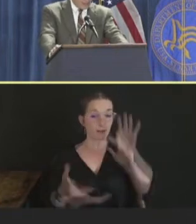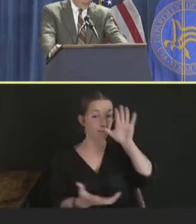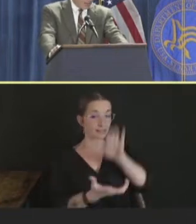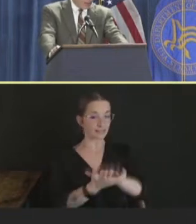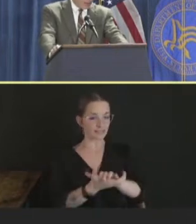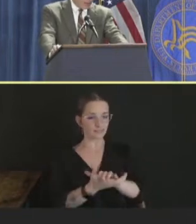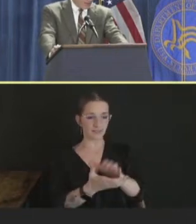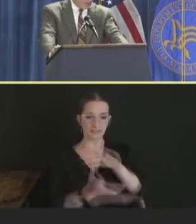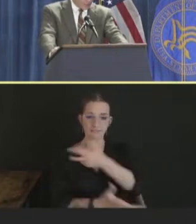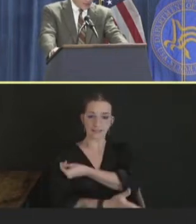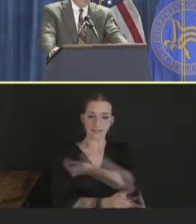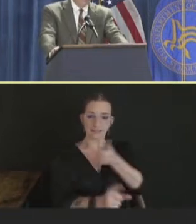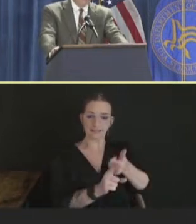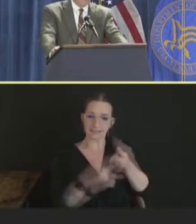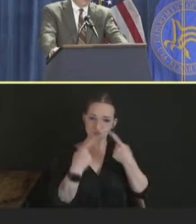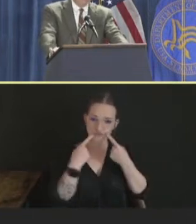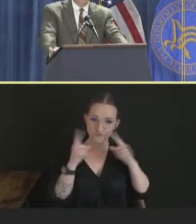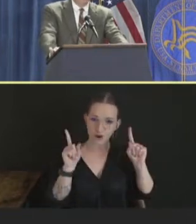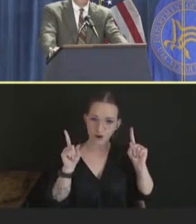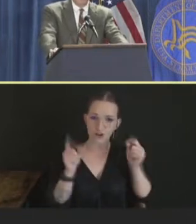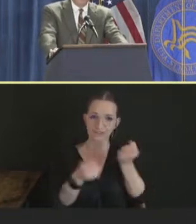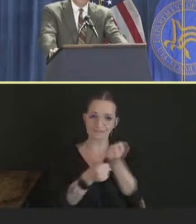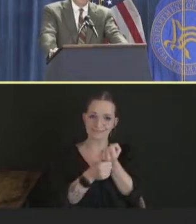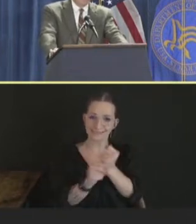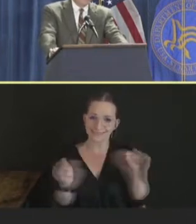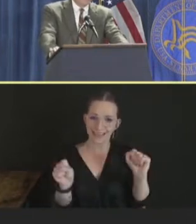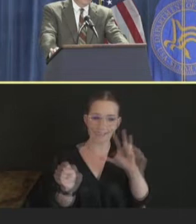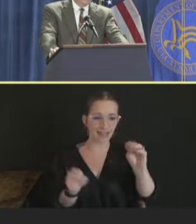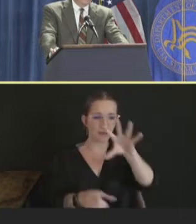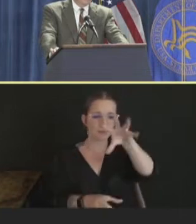are part of a trustworthy medical system.